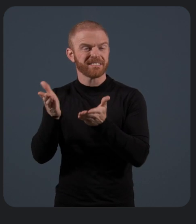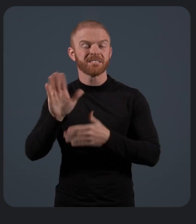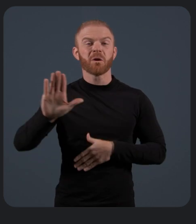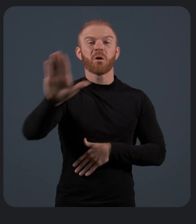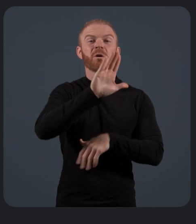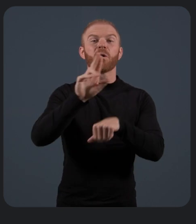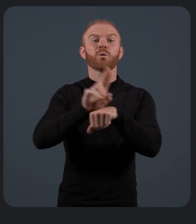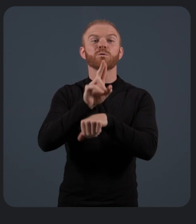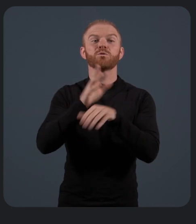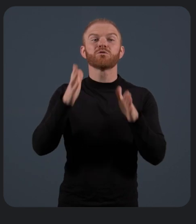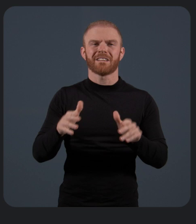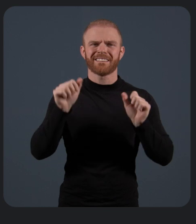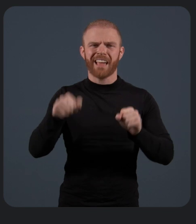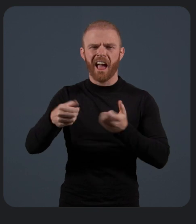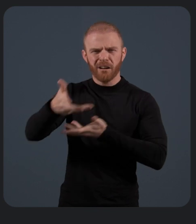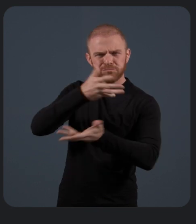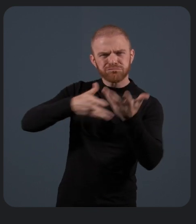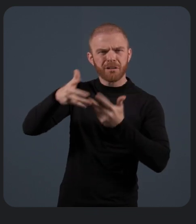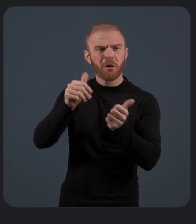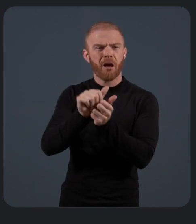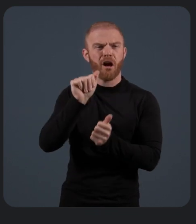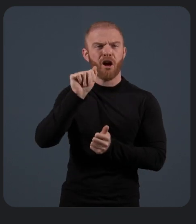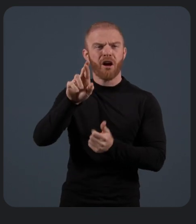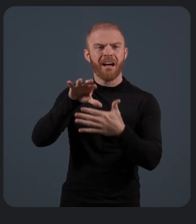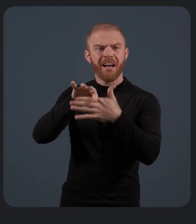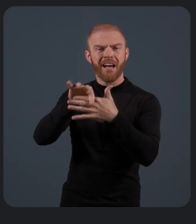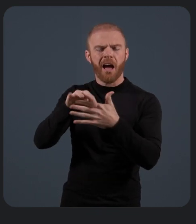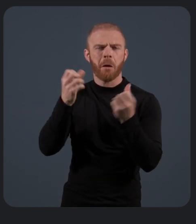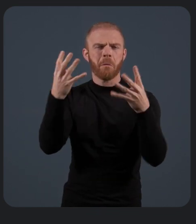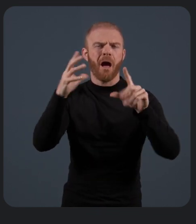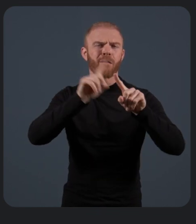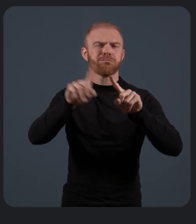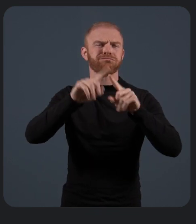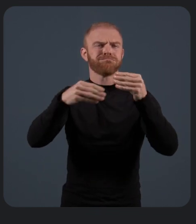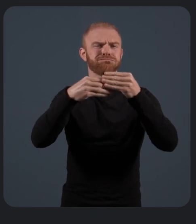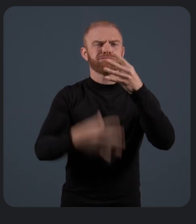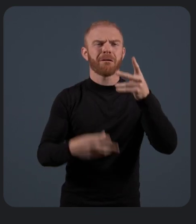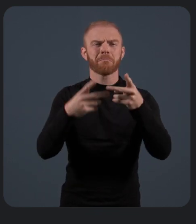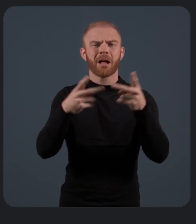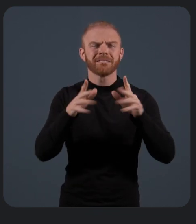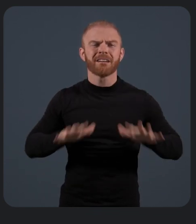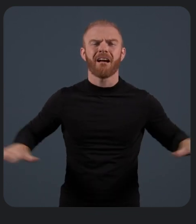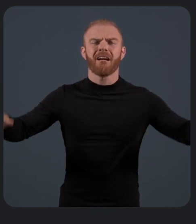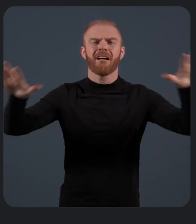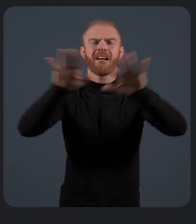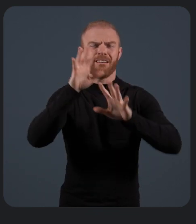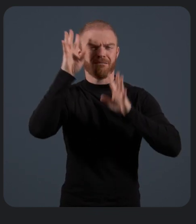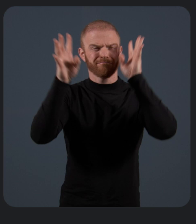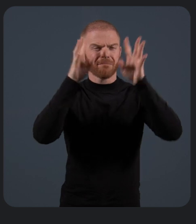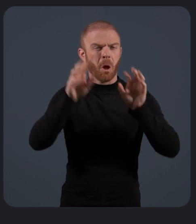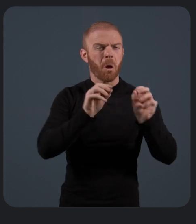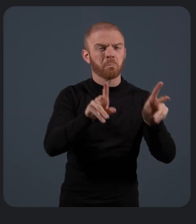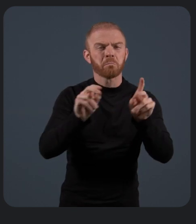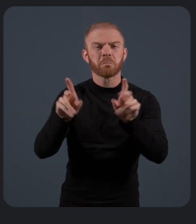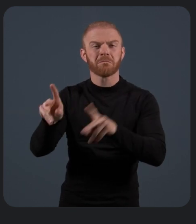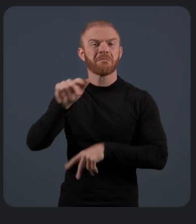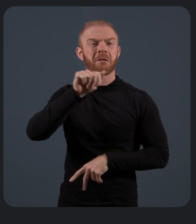Your users will be able to interact with your AR content at many more places, creating opportunities for apps